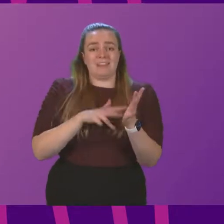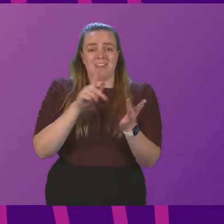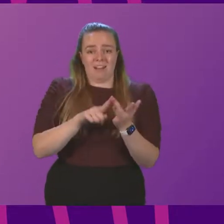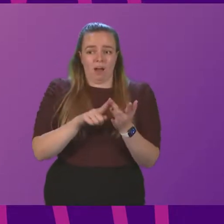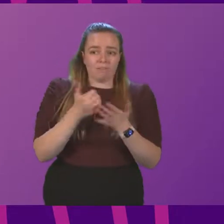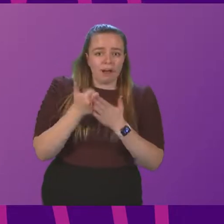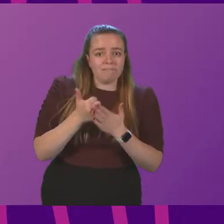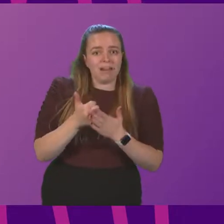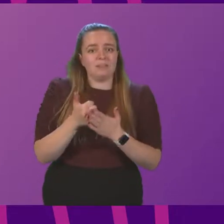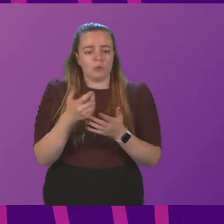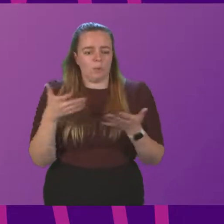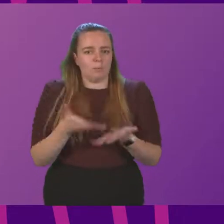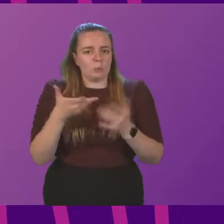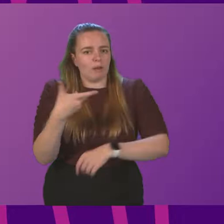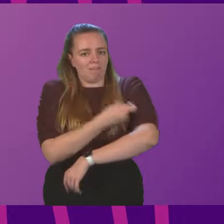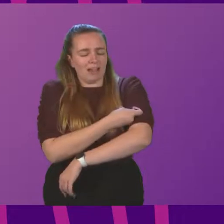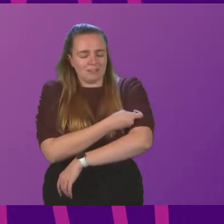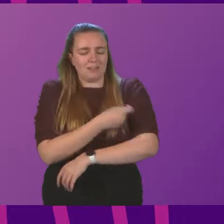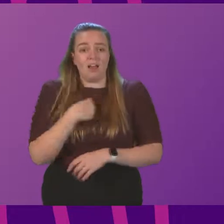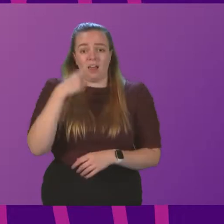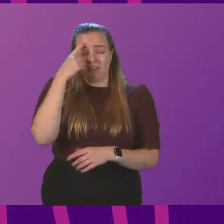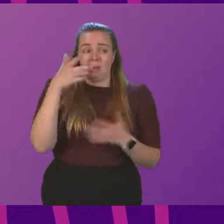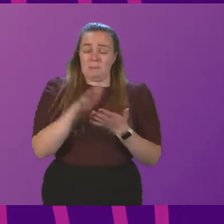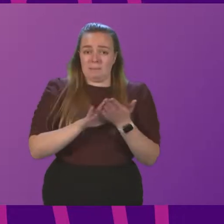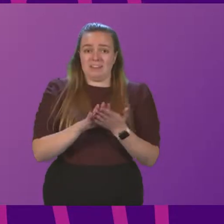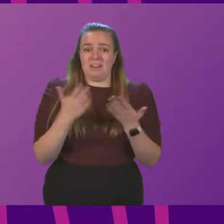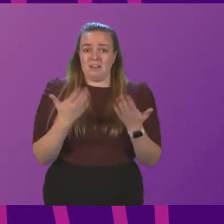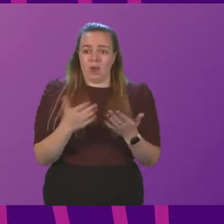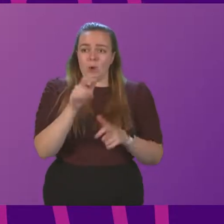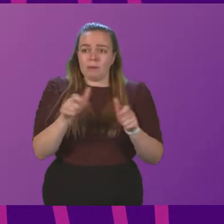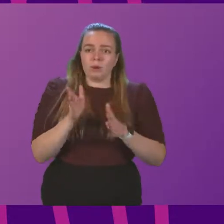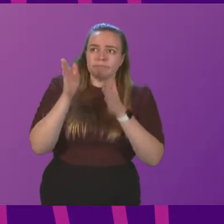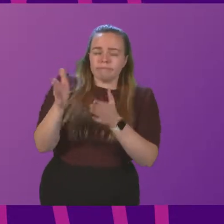Our approach has sought to reduce the need for people to attend multiple appointments